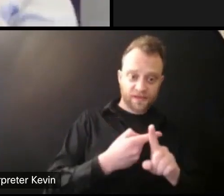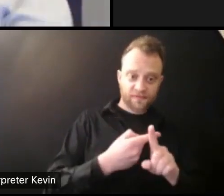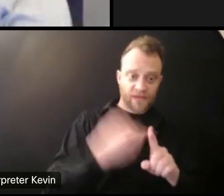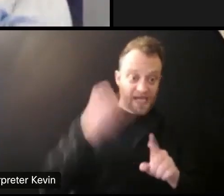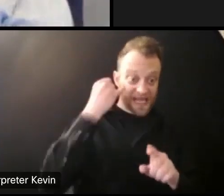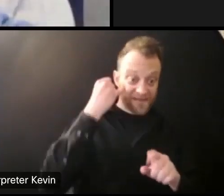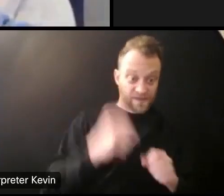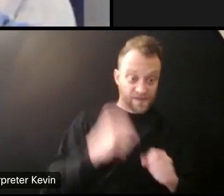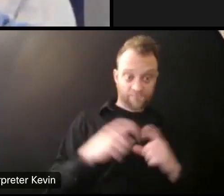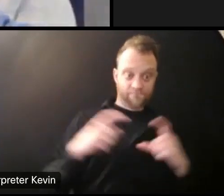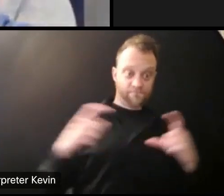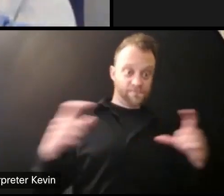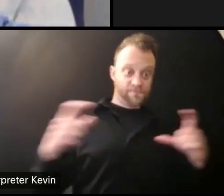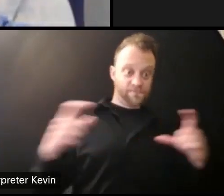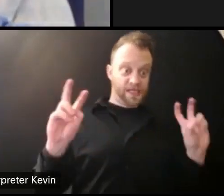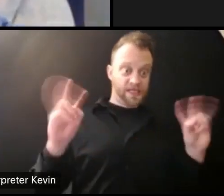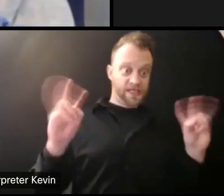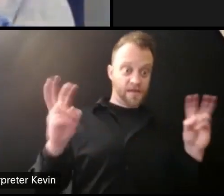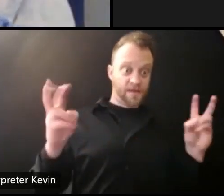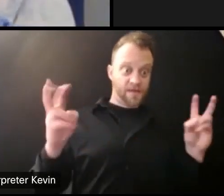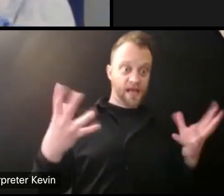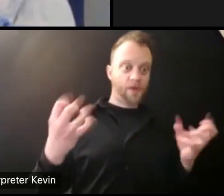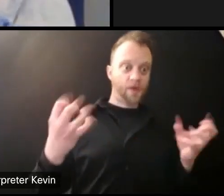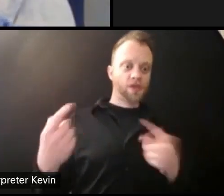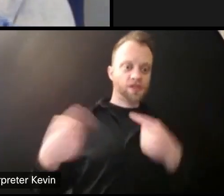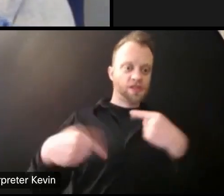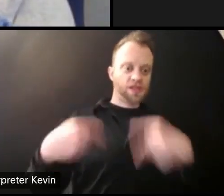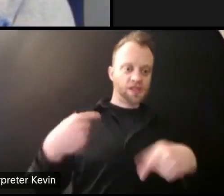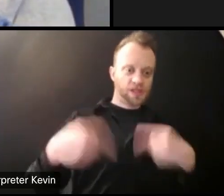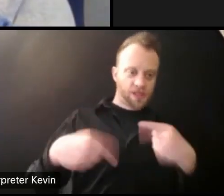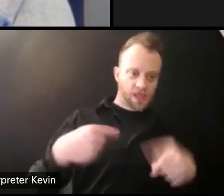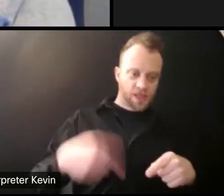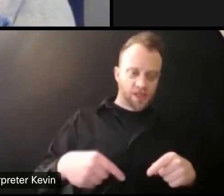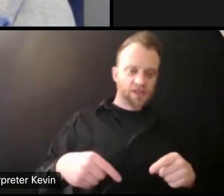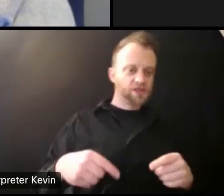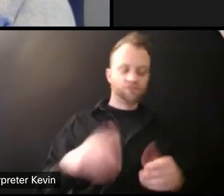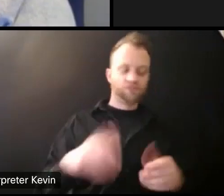may have special issues if there's say a school modernization project that's coming,